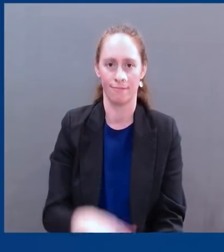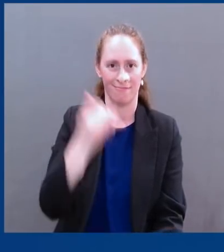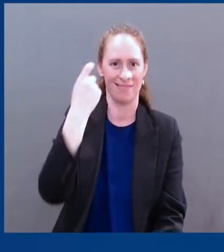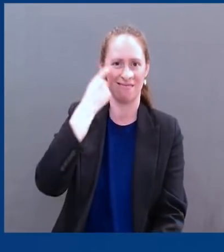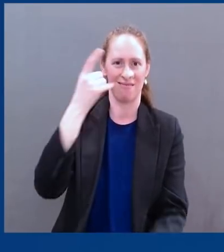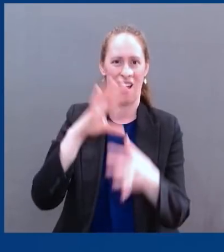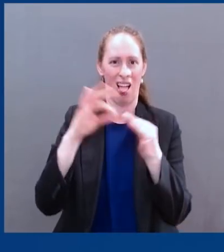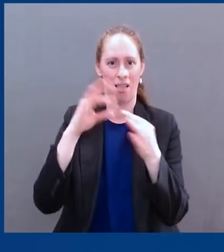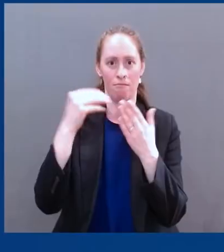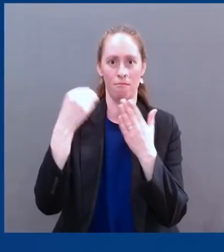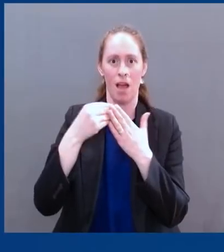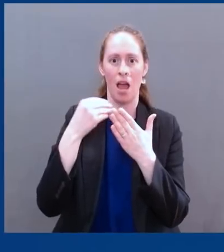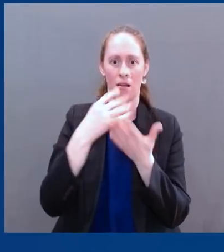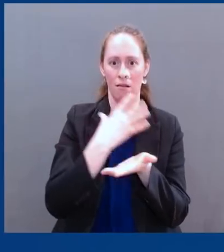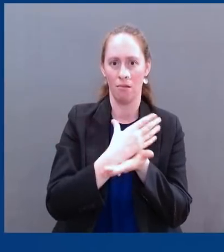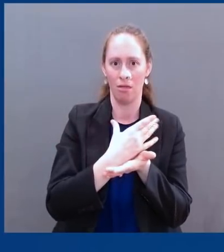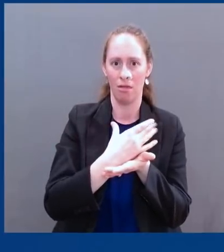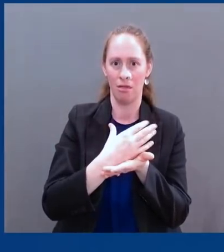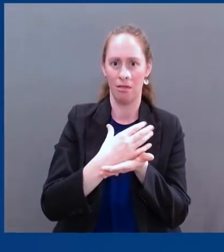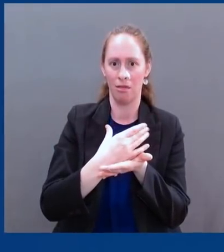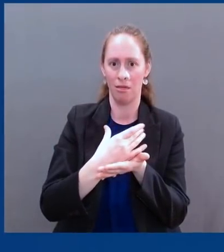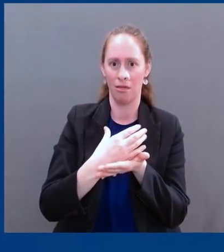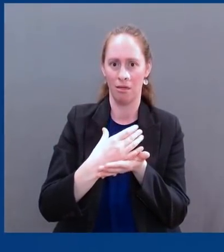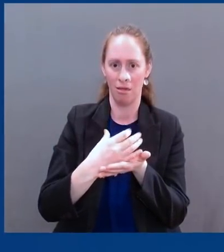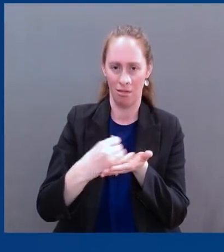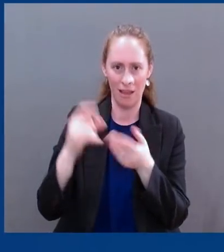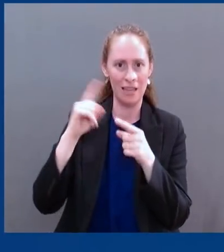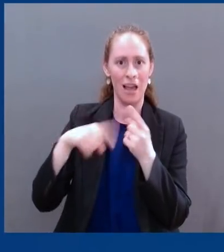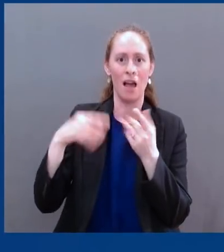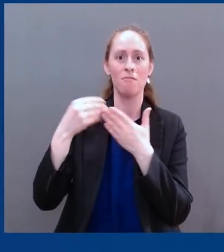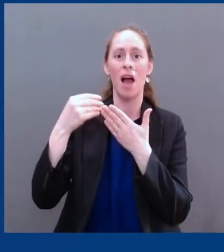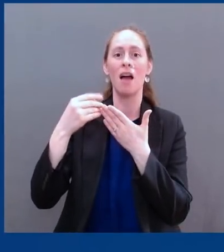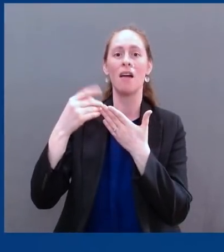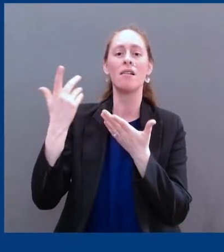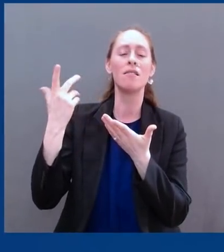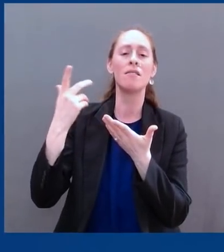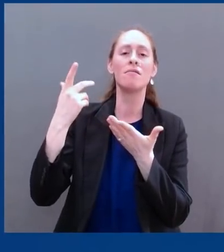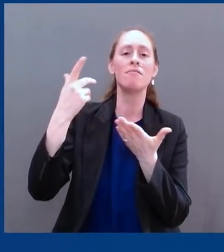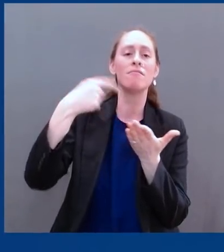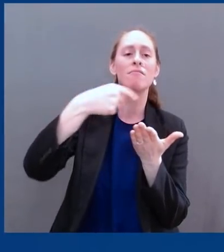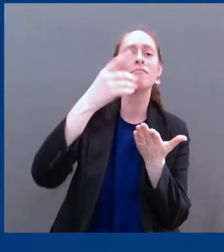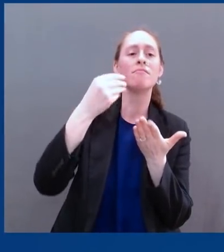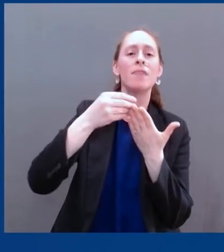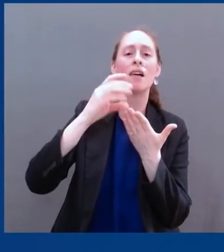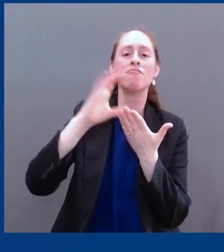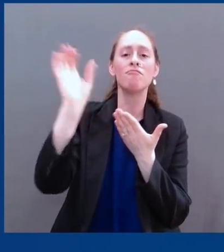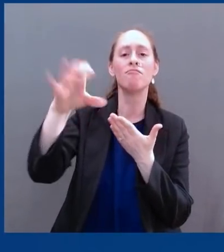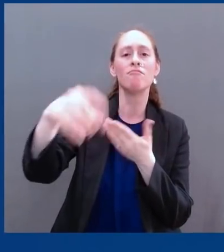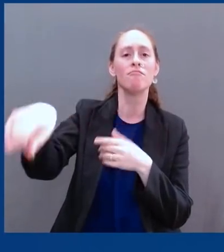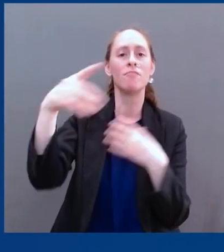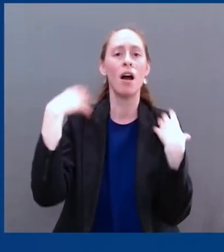for COVID-related treatment of the uninsured. So what if Congress doesn't act soon?